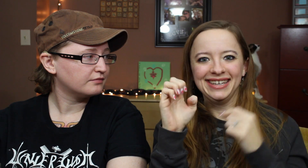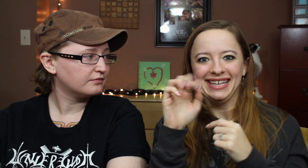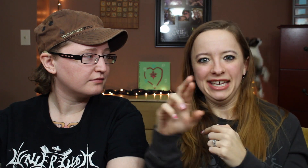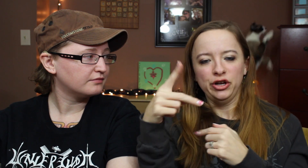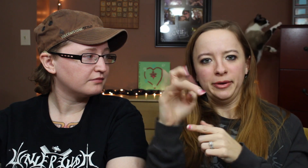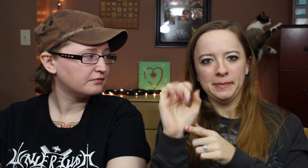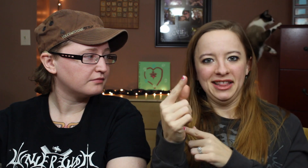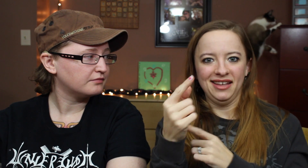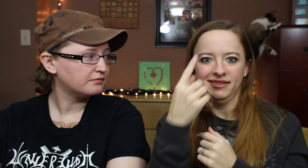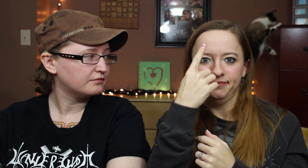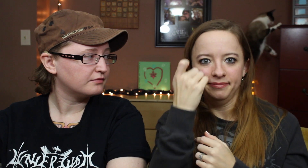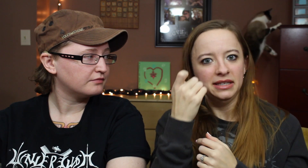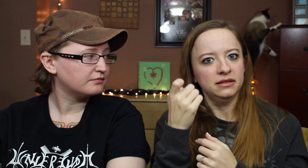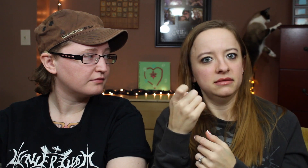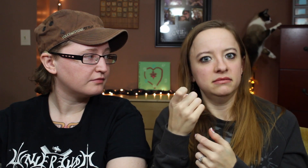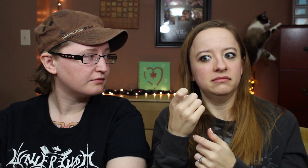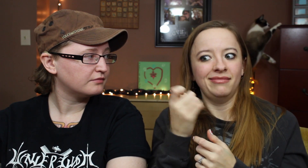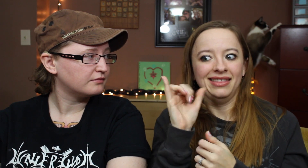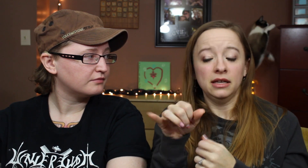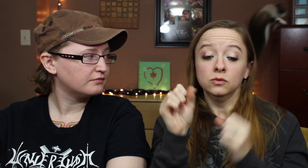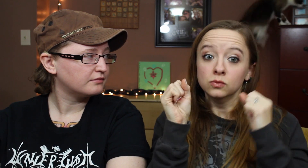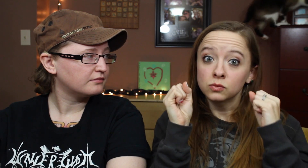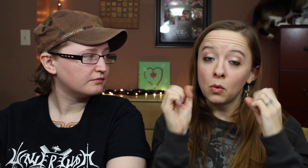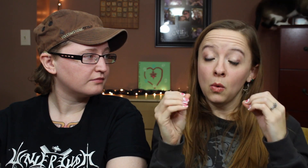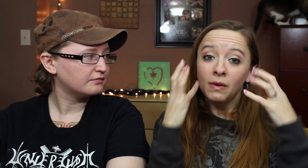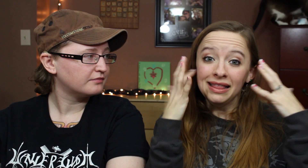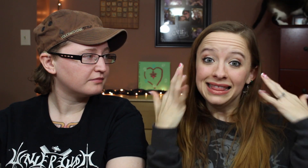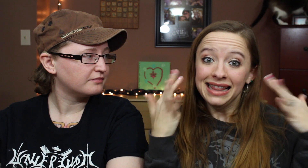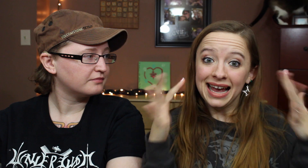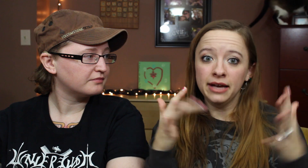to have ear plugs in. Just because you know it's soooo